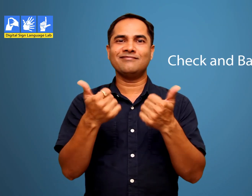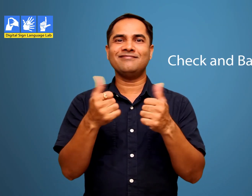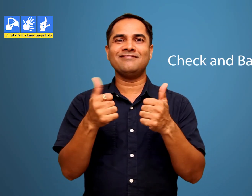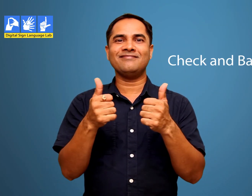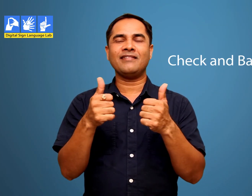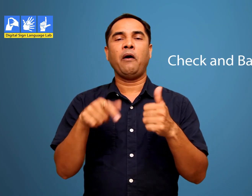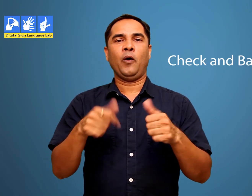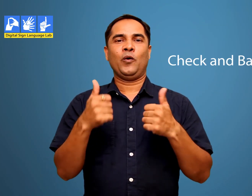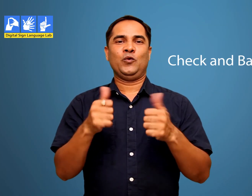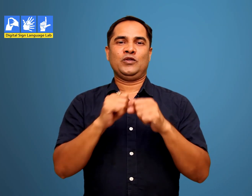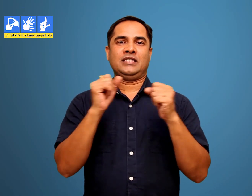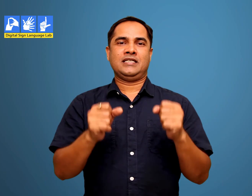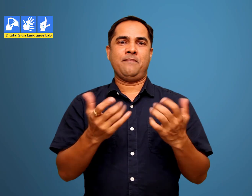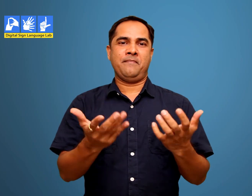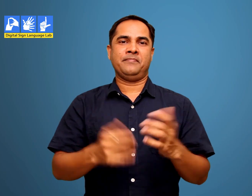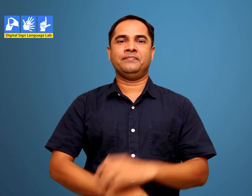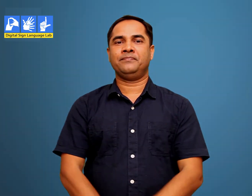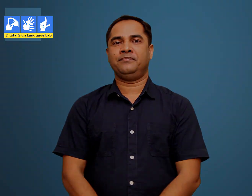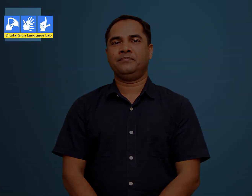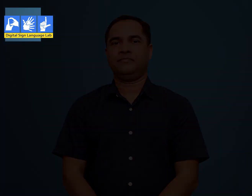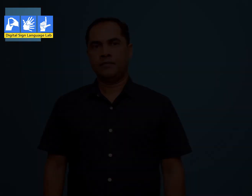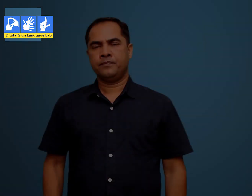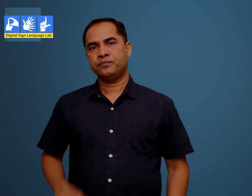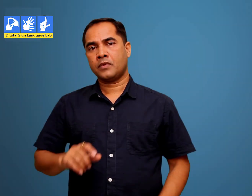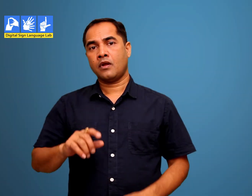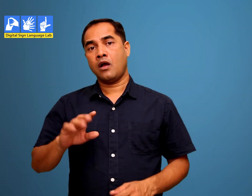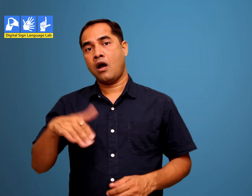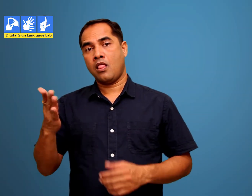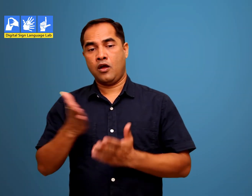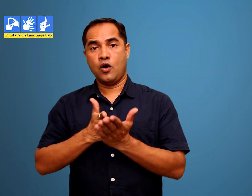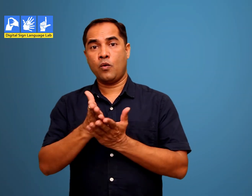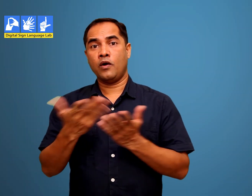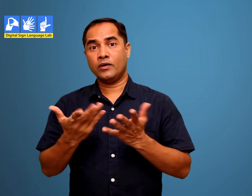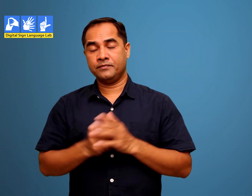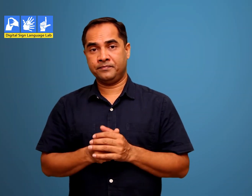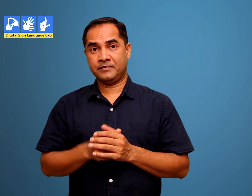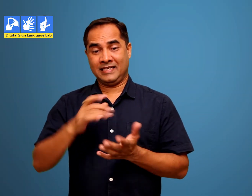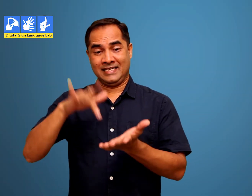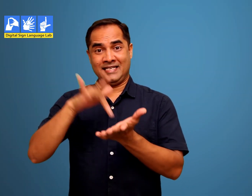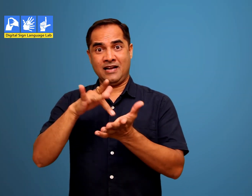three organs. Power can also be shared in other ways - for example central